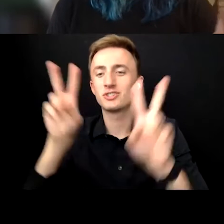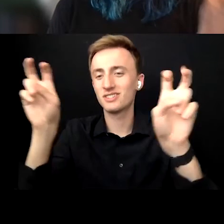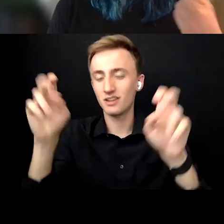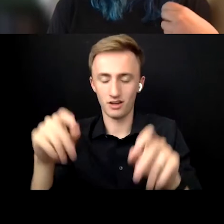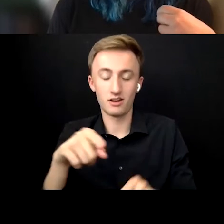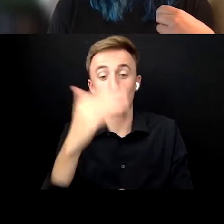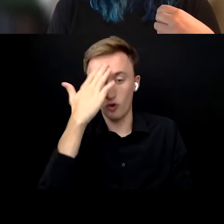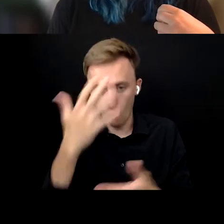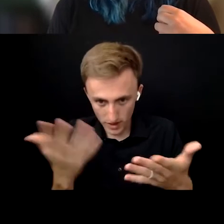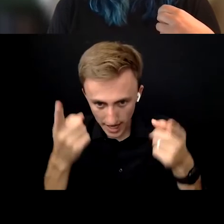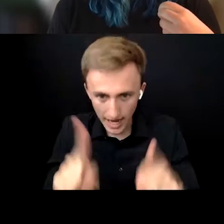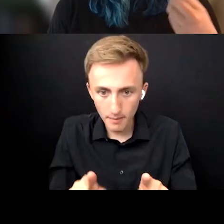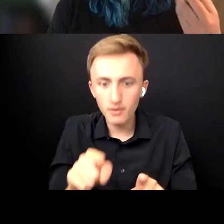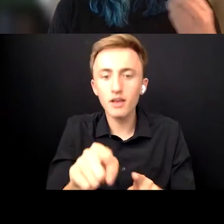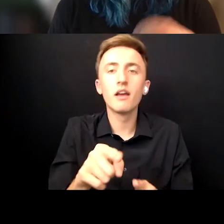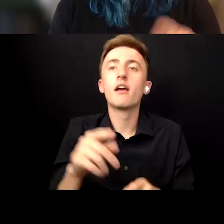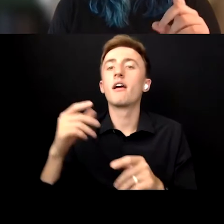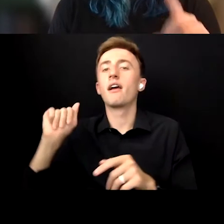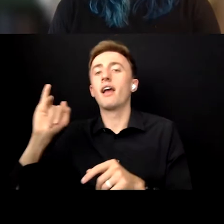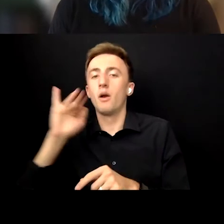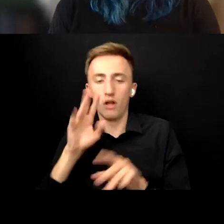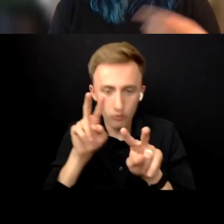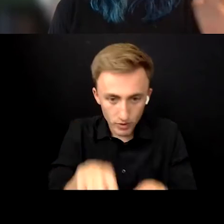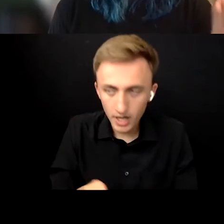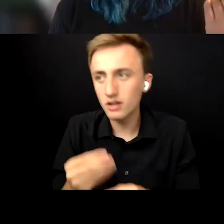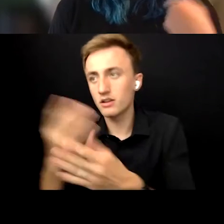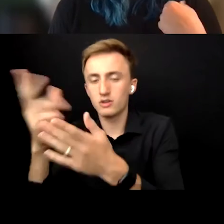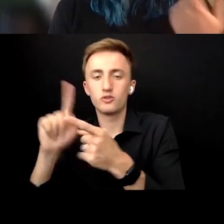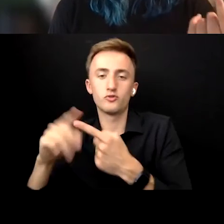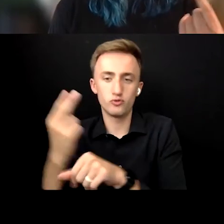who are using assistive technologies. And I think this is huge because I don't know about you,